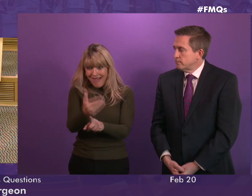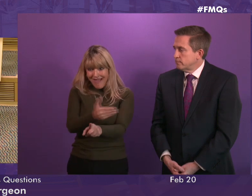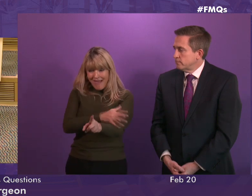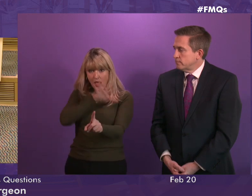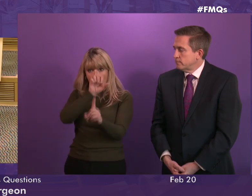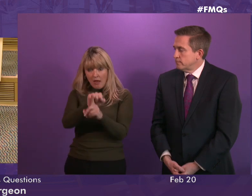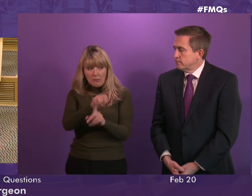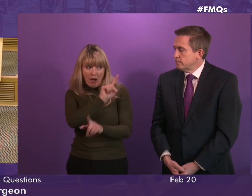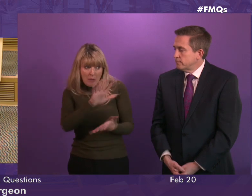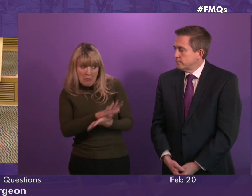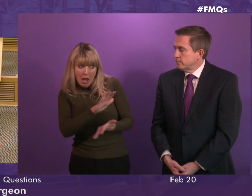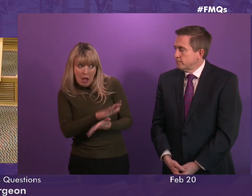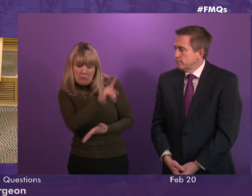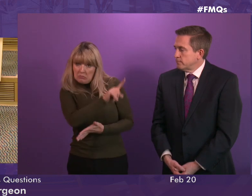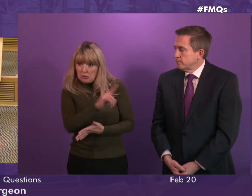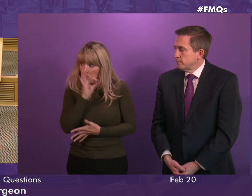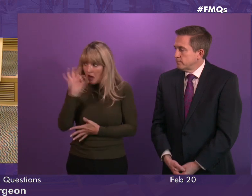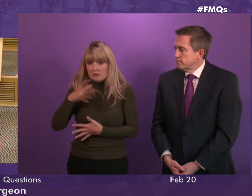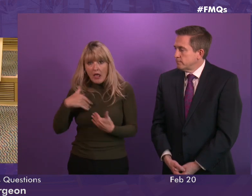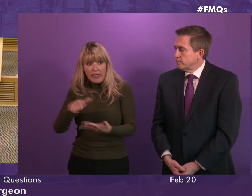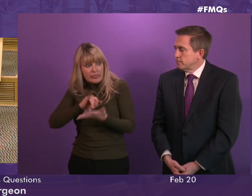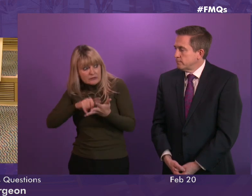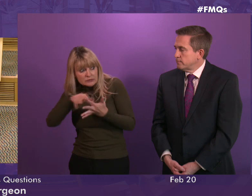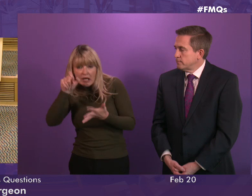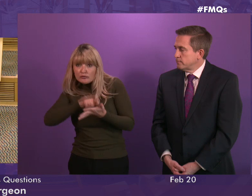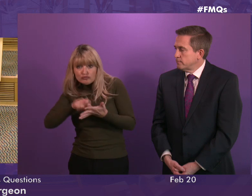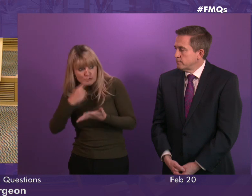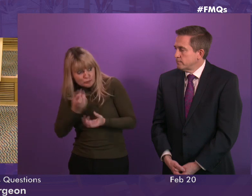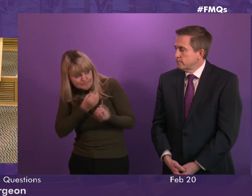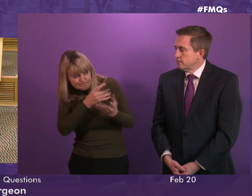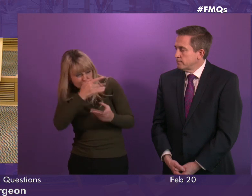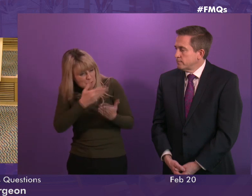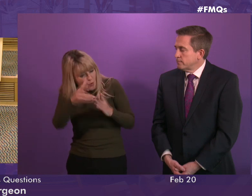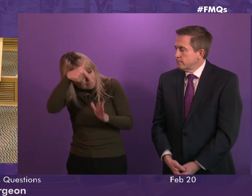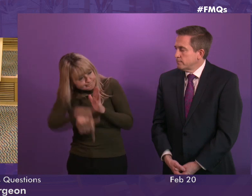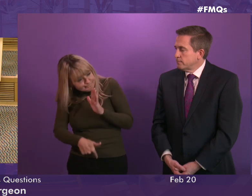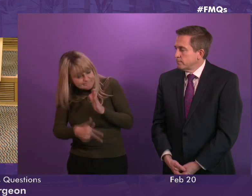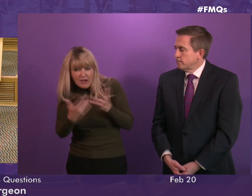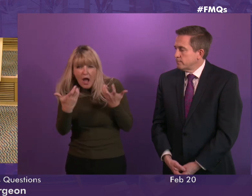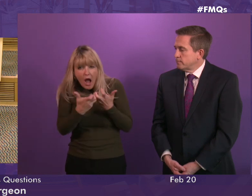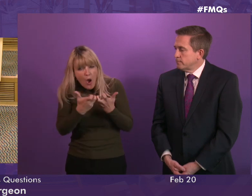Health and Sport to provide more details about how that aspect of the framework is being taken forward.